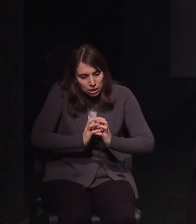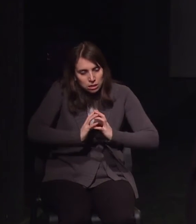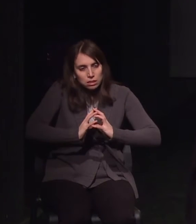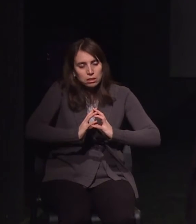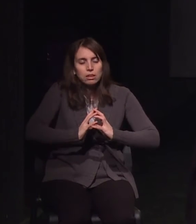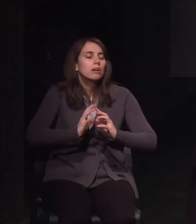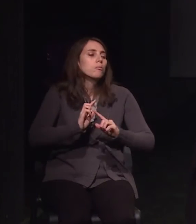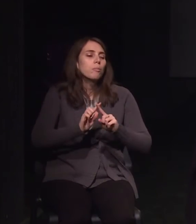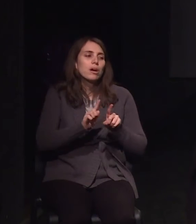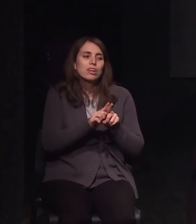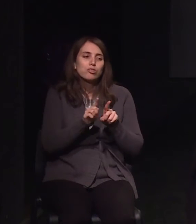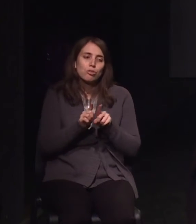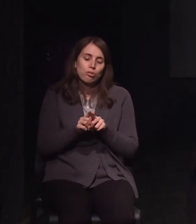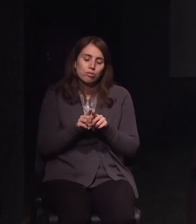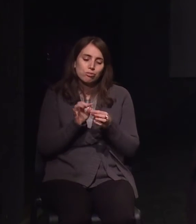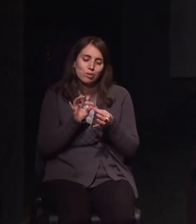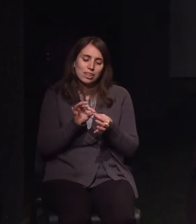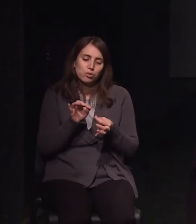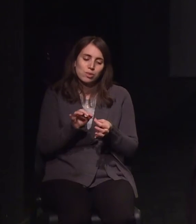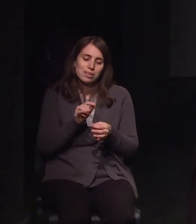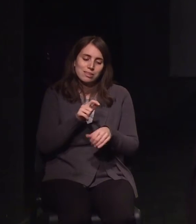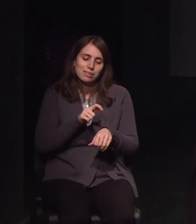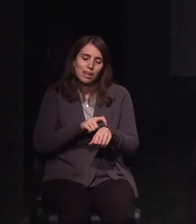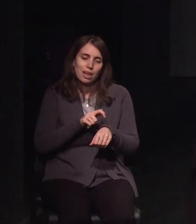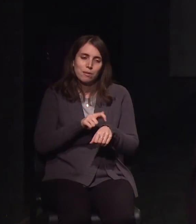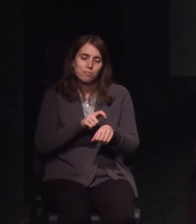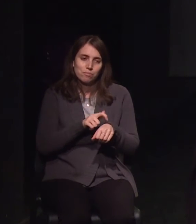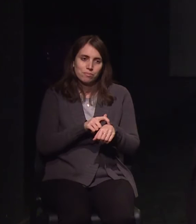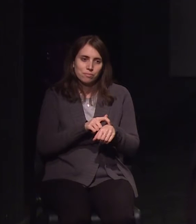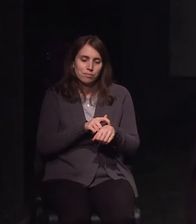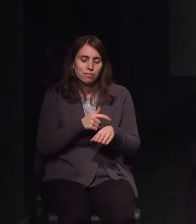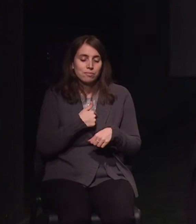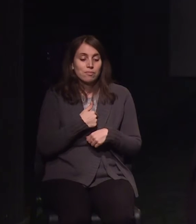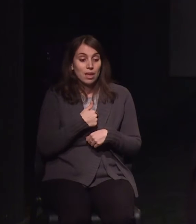I started coming to this some years ago with the work I was doing with street dance.